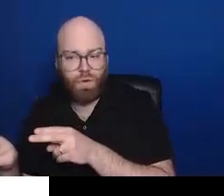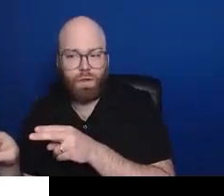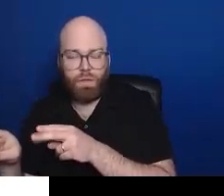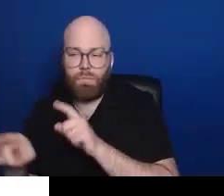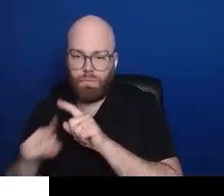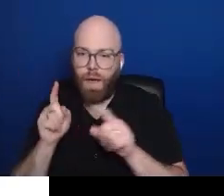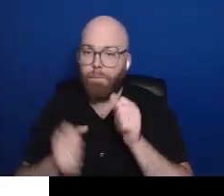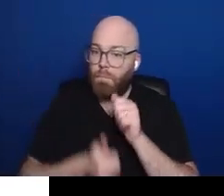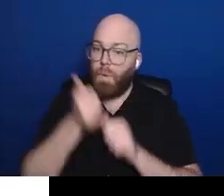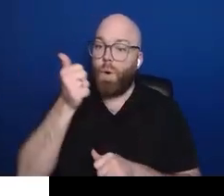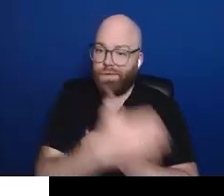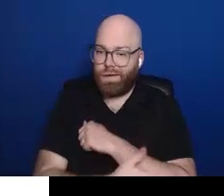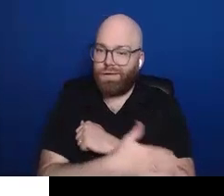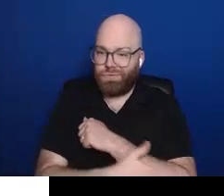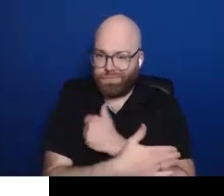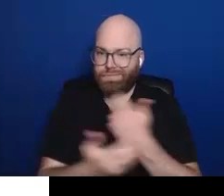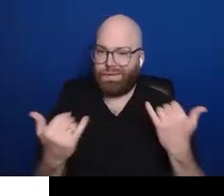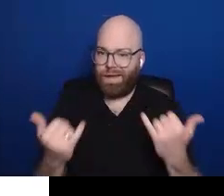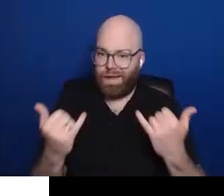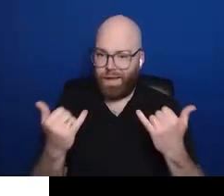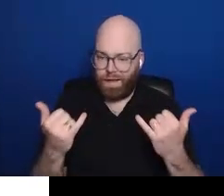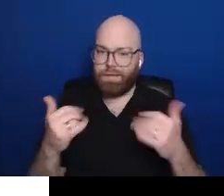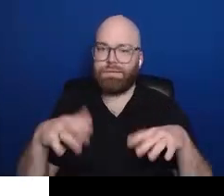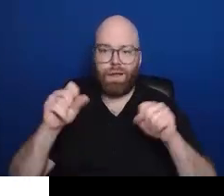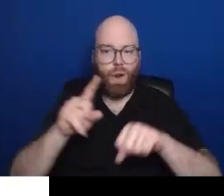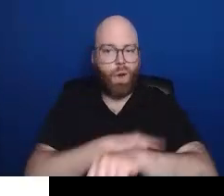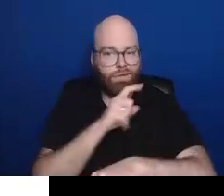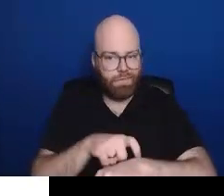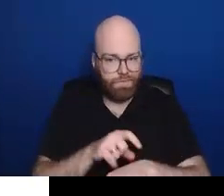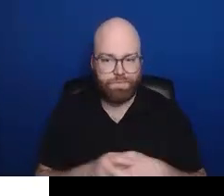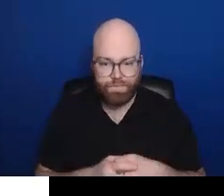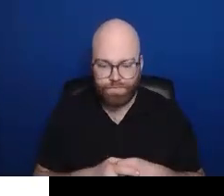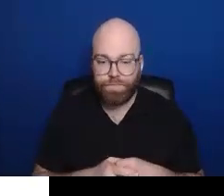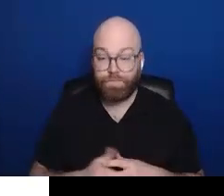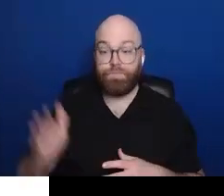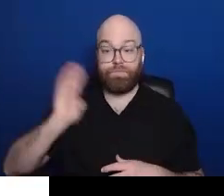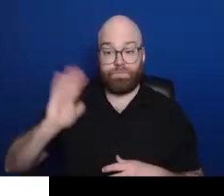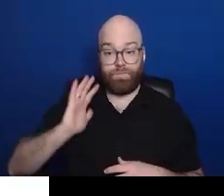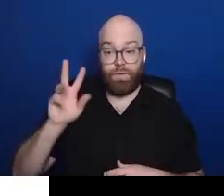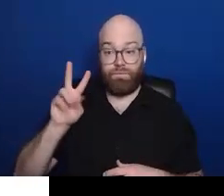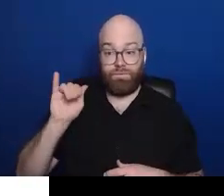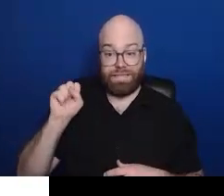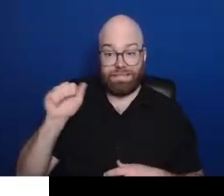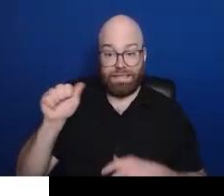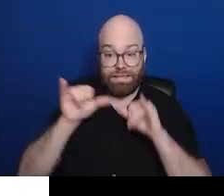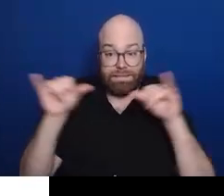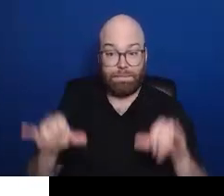So, when the visas system was created, the government decided to allot less visas for people who were applying